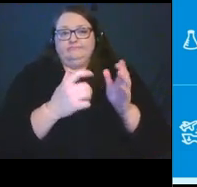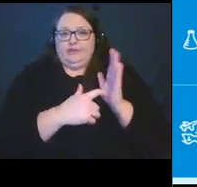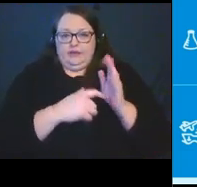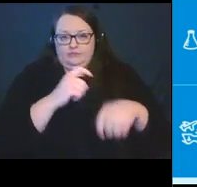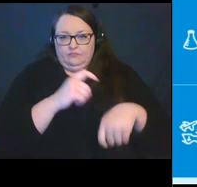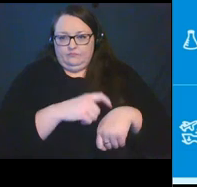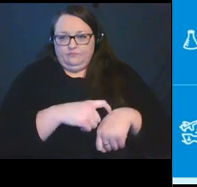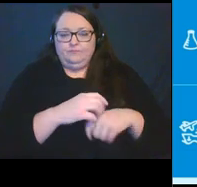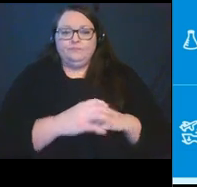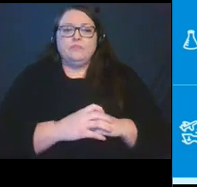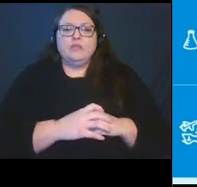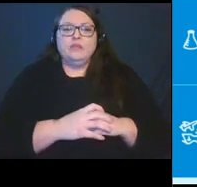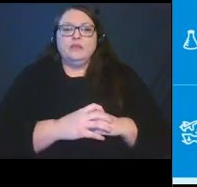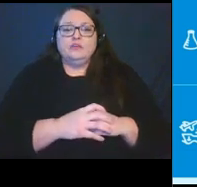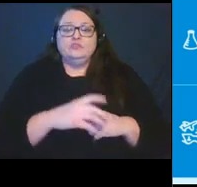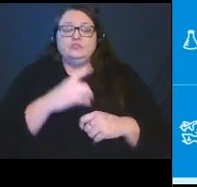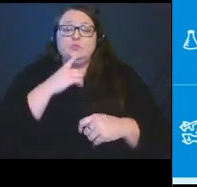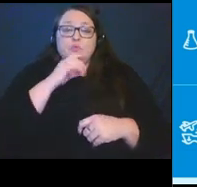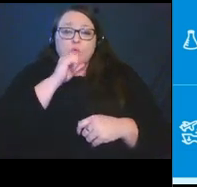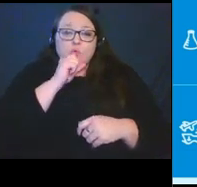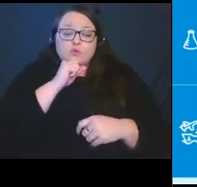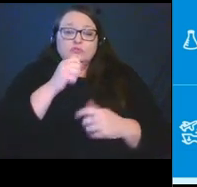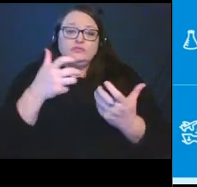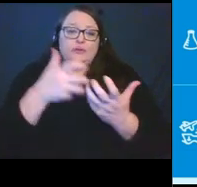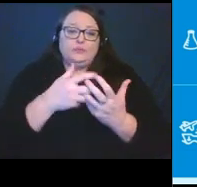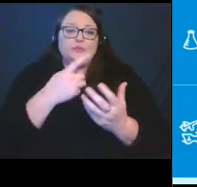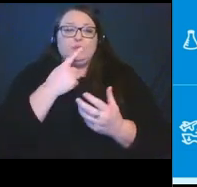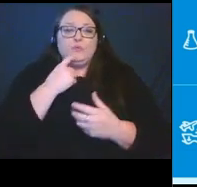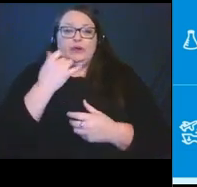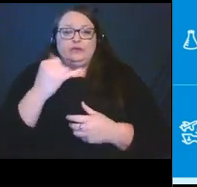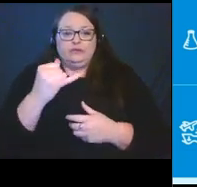of the red, yellow and normal values. In the spring part of the heat season, the orange